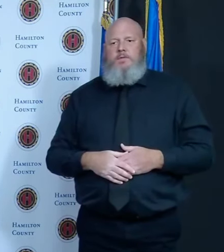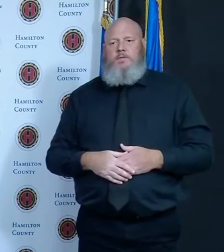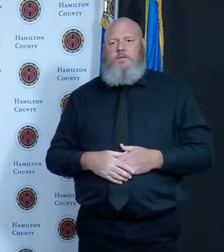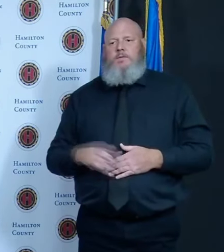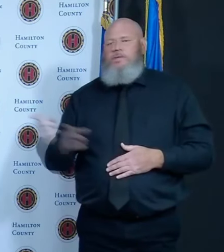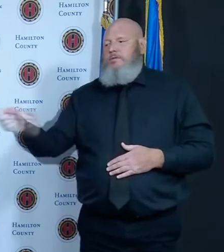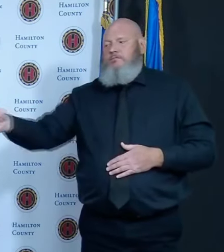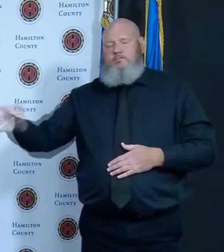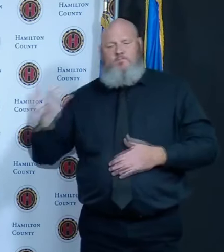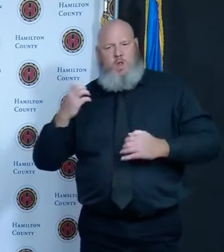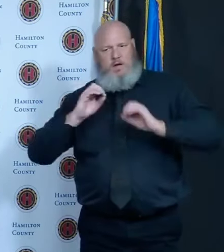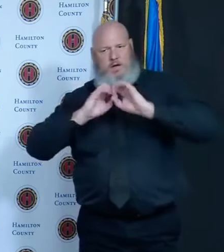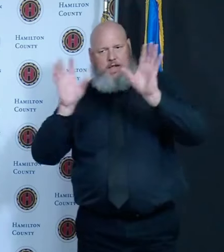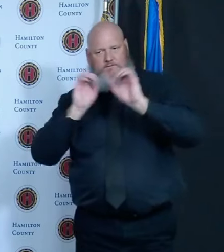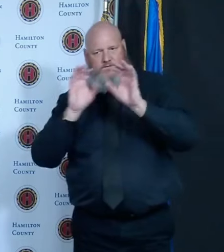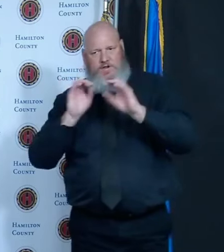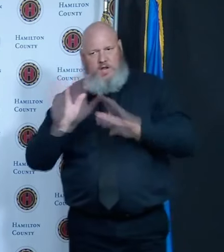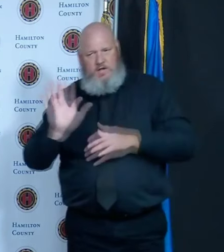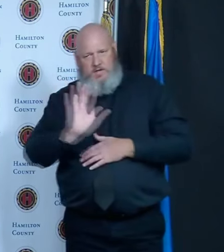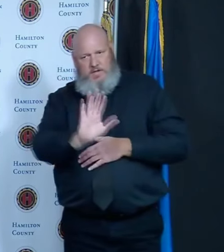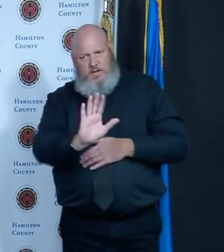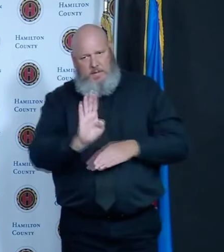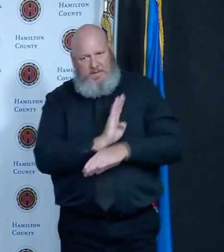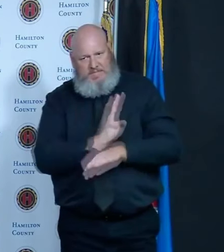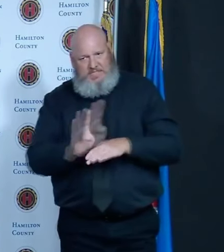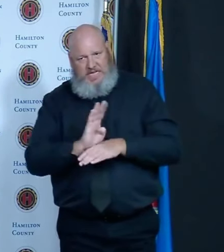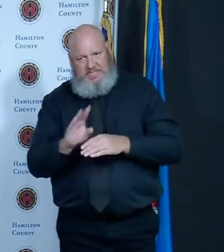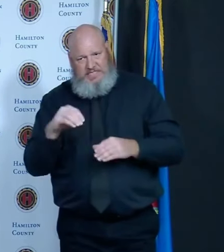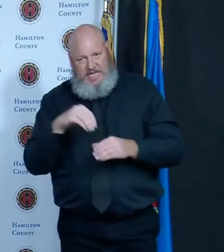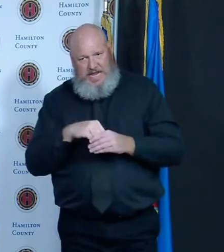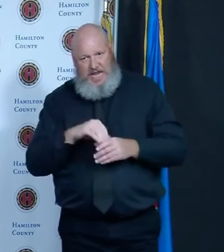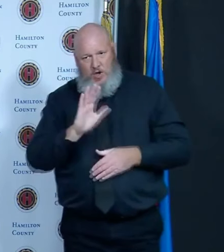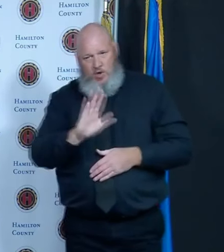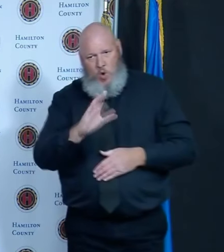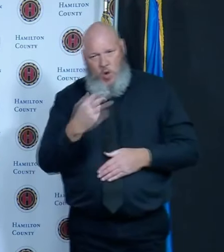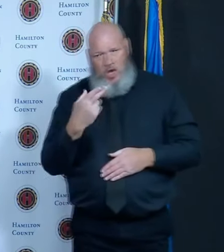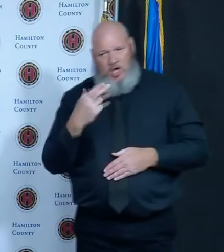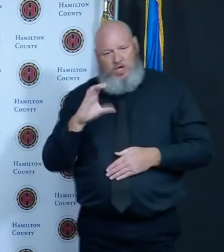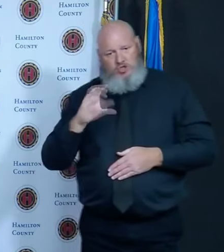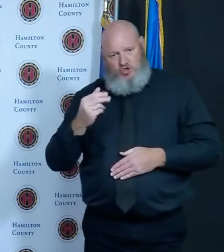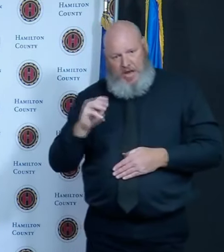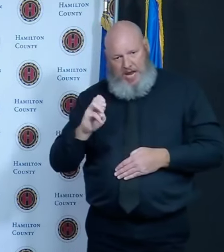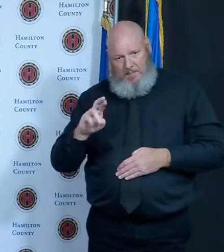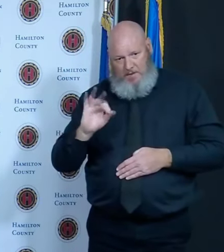businesses that you represent as far as the timing on when those businesses can